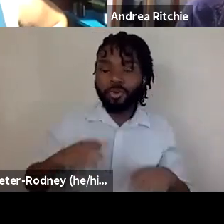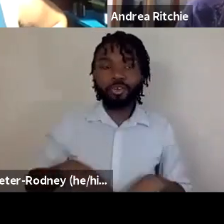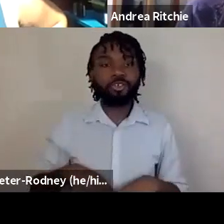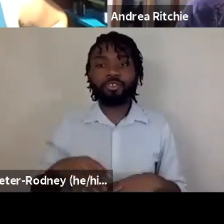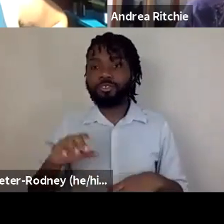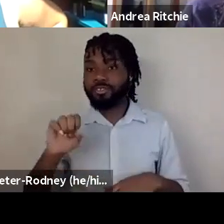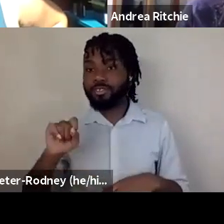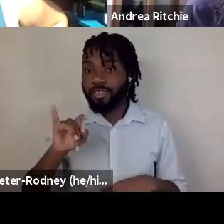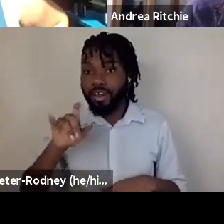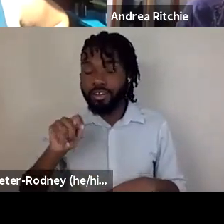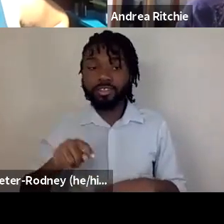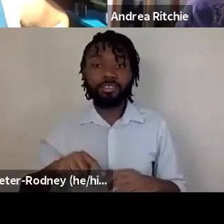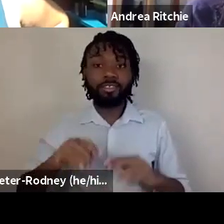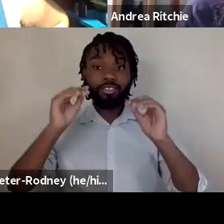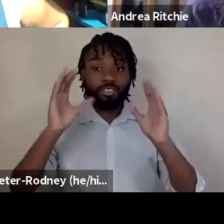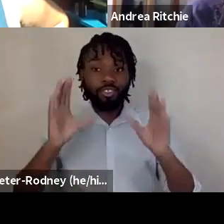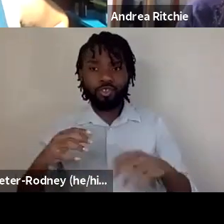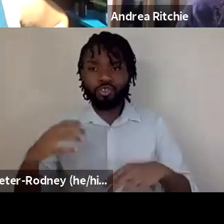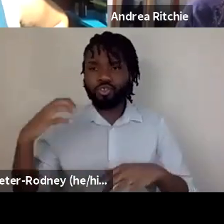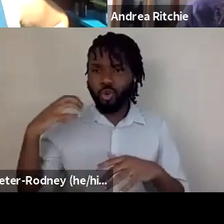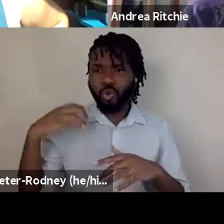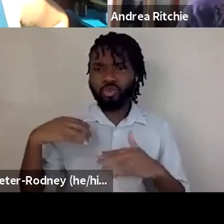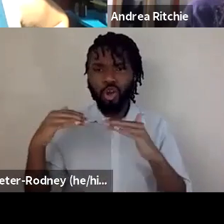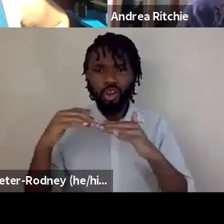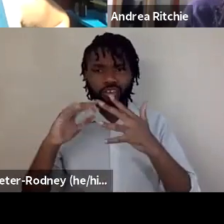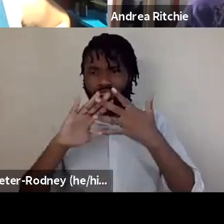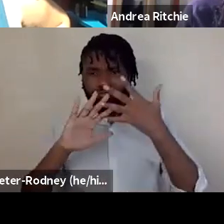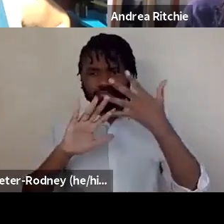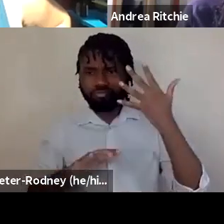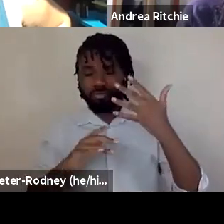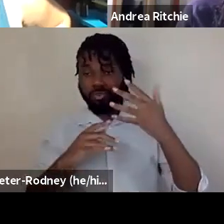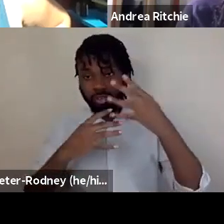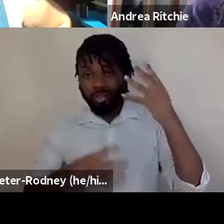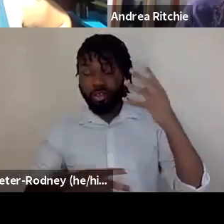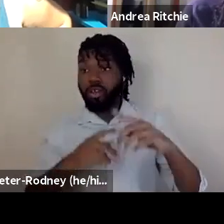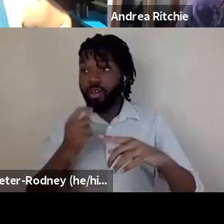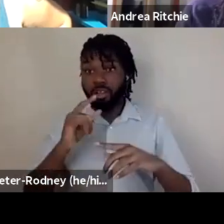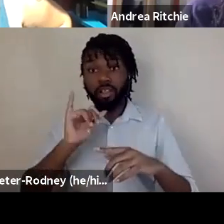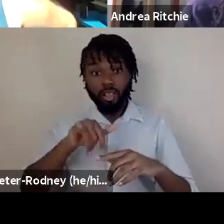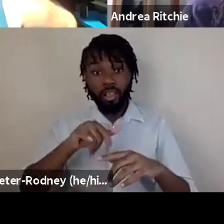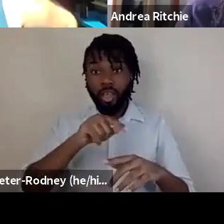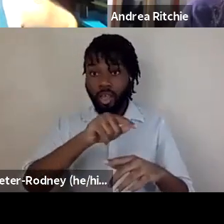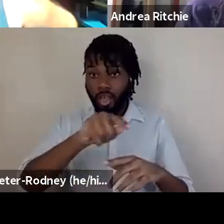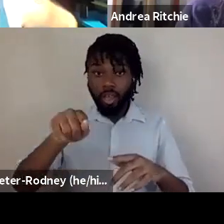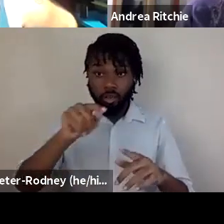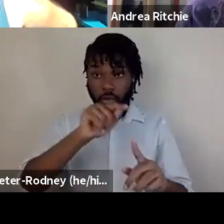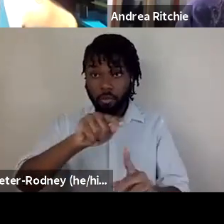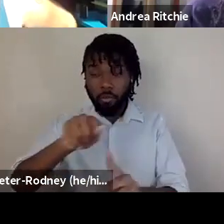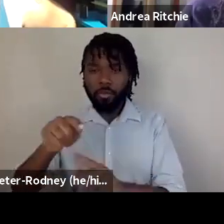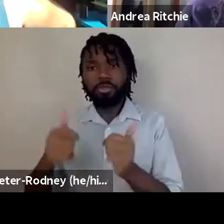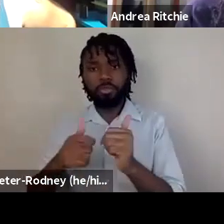friends, and colleagues. And that that work is often sometimes more critical than the work that happens in those talk therapy sessions